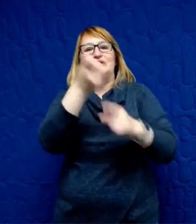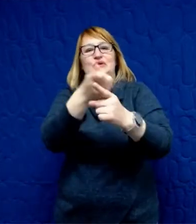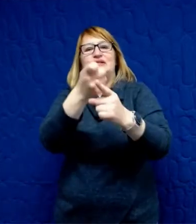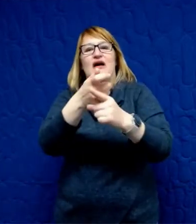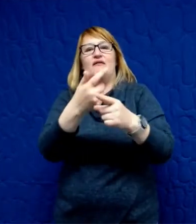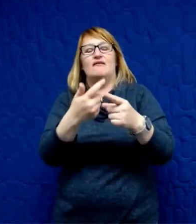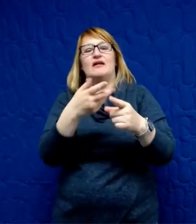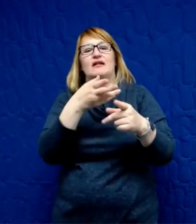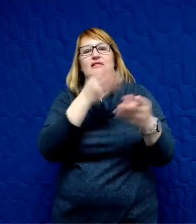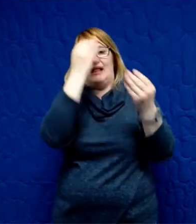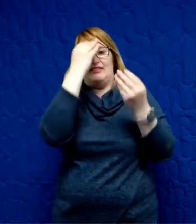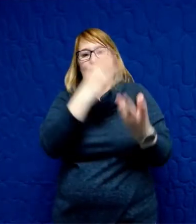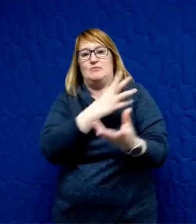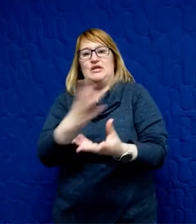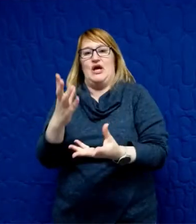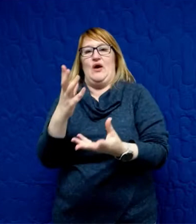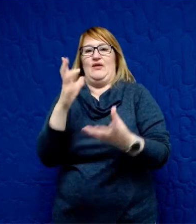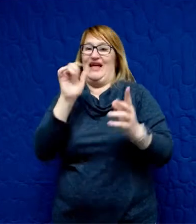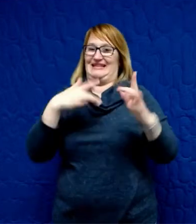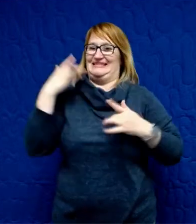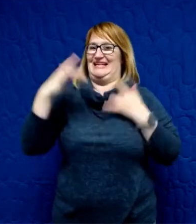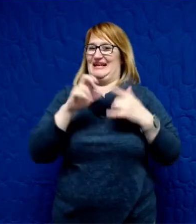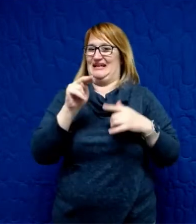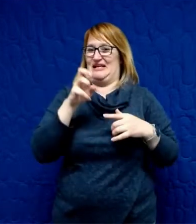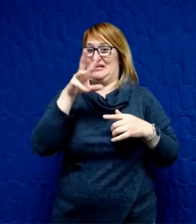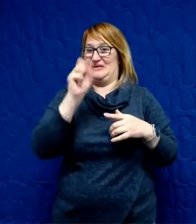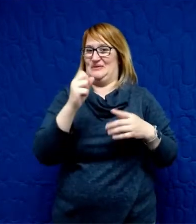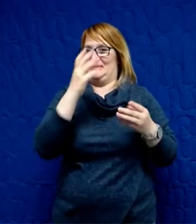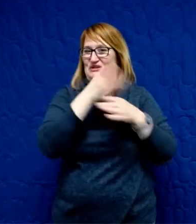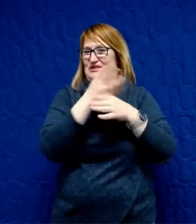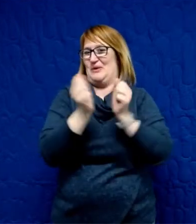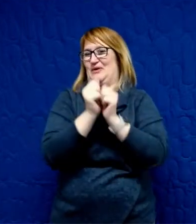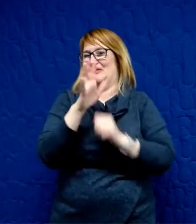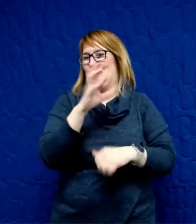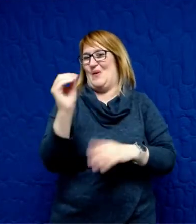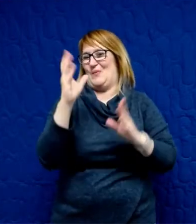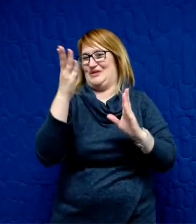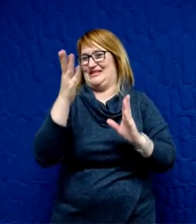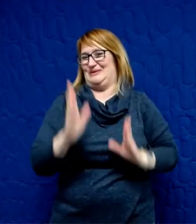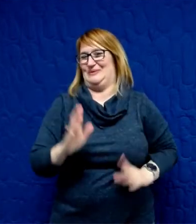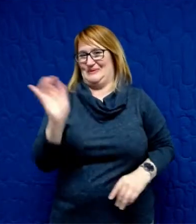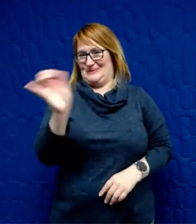exciting news on to your co-presenters as well. Great